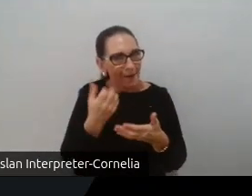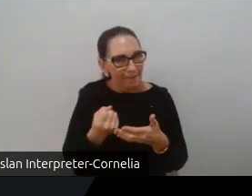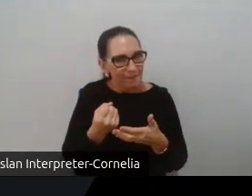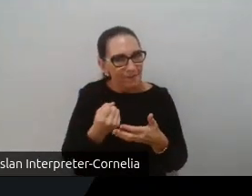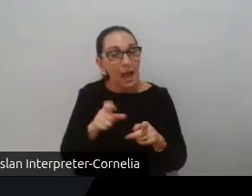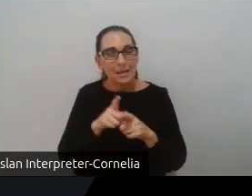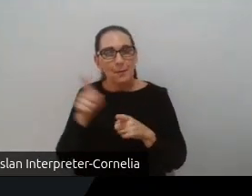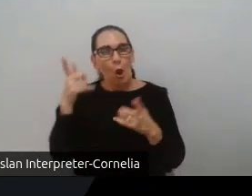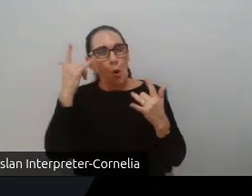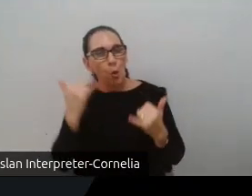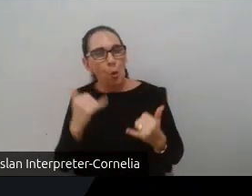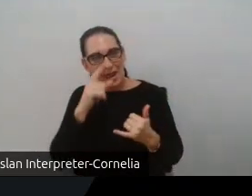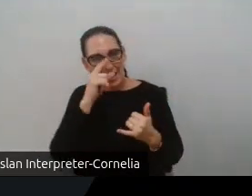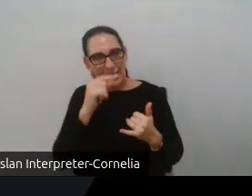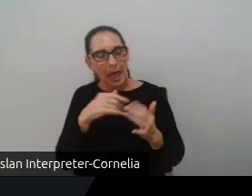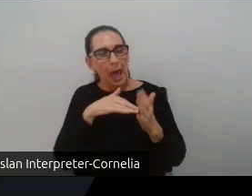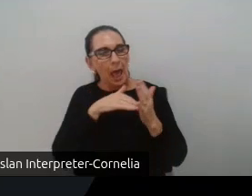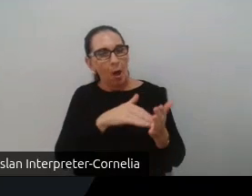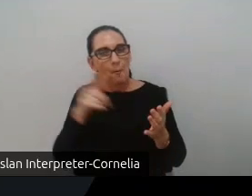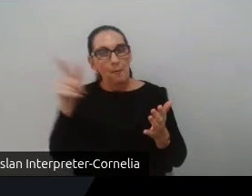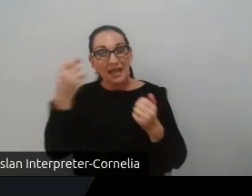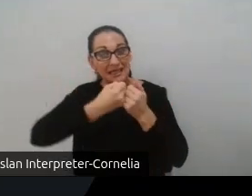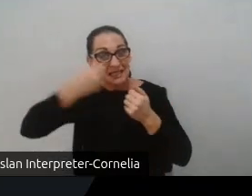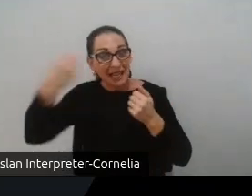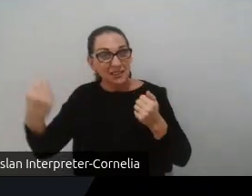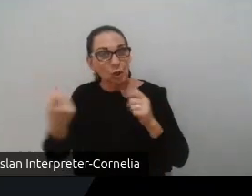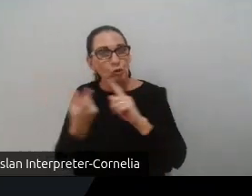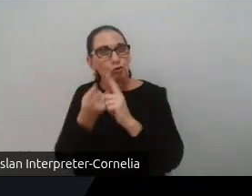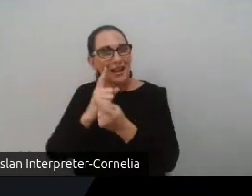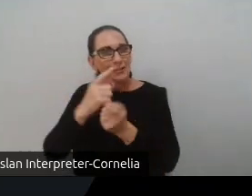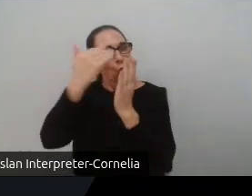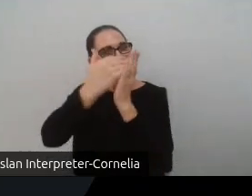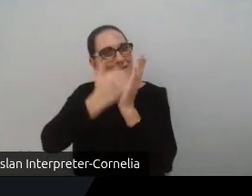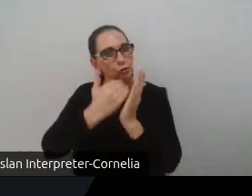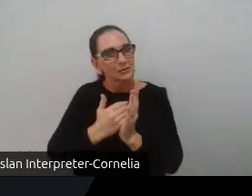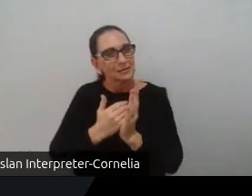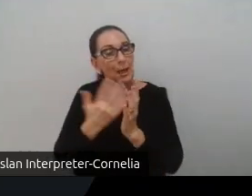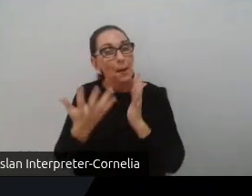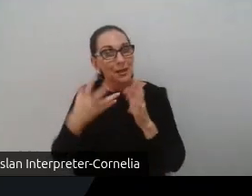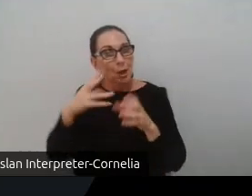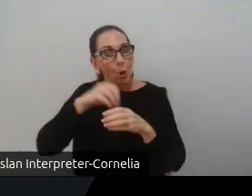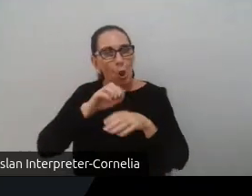extending the DVO and changing the conditions. So the DVO conditions now include no contact online,